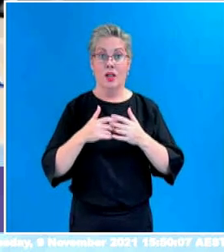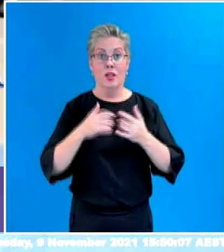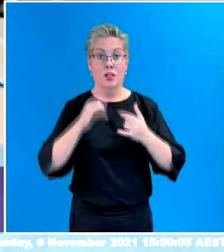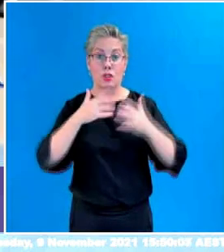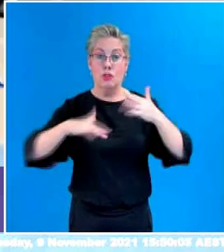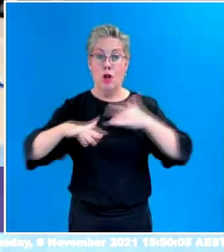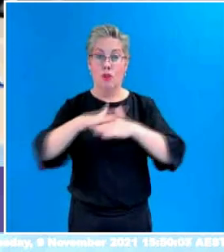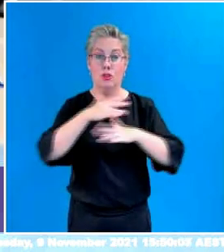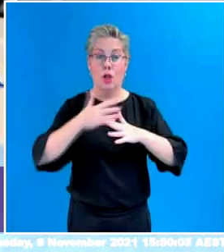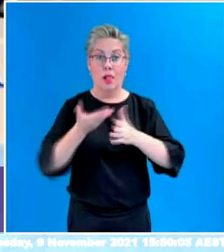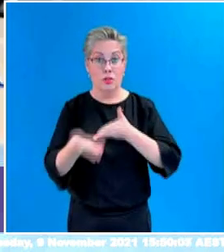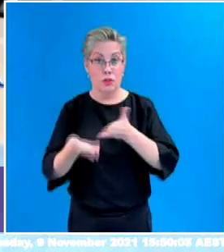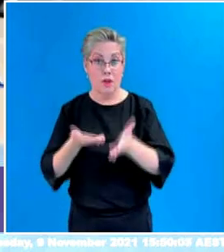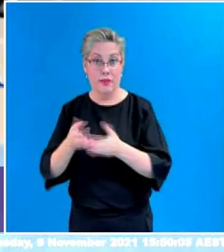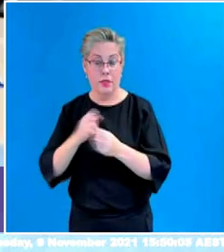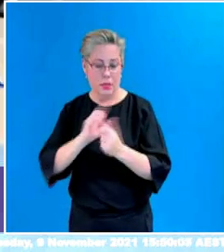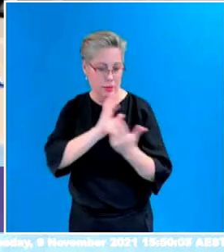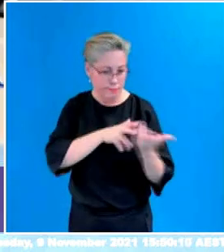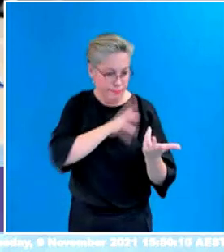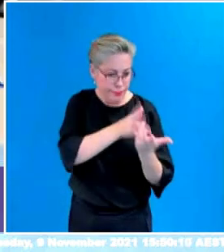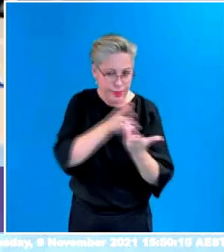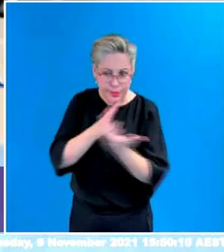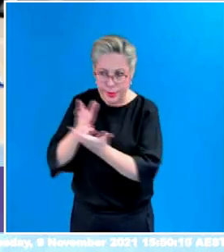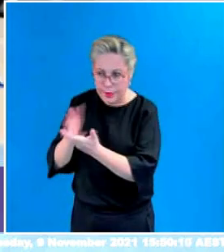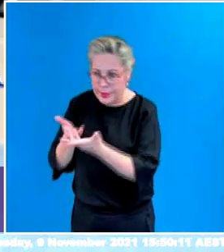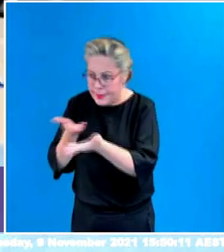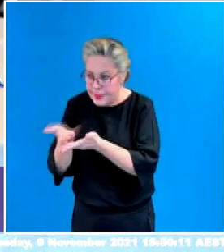states and territories some of that work.